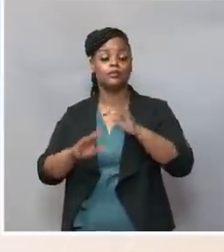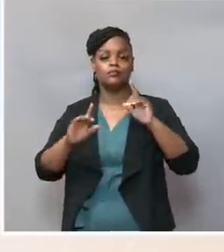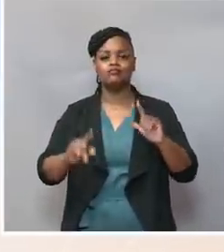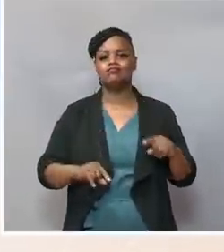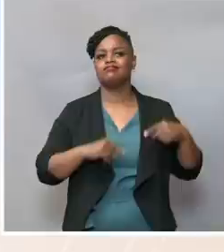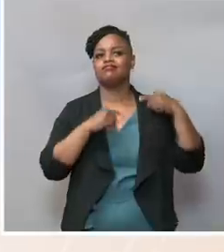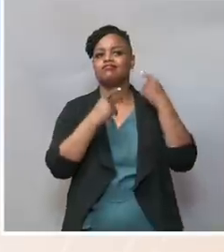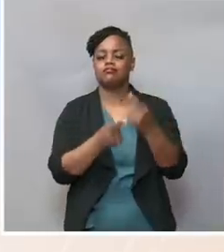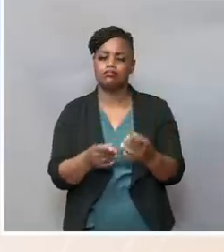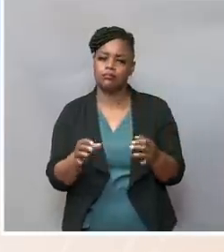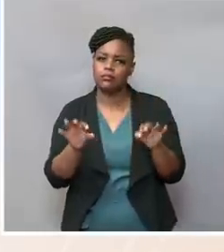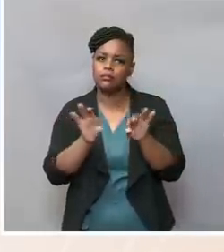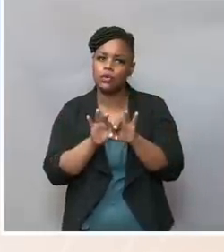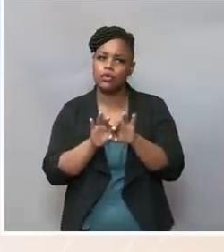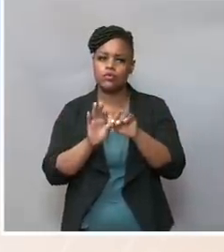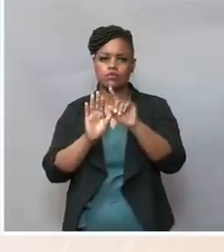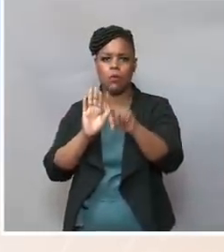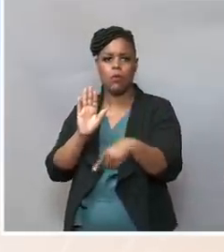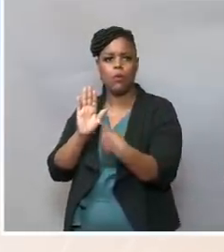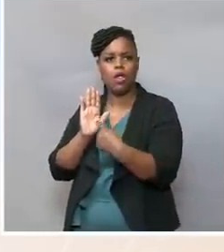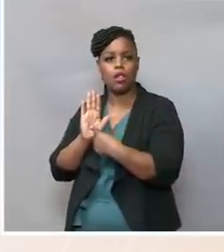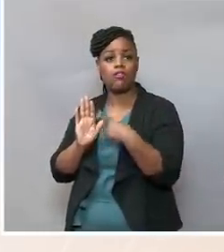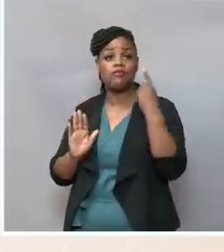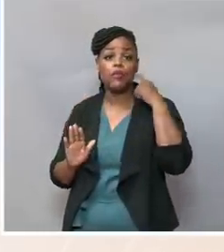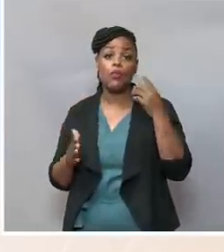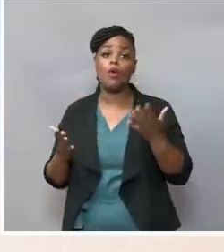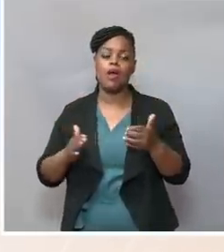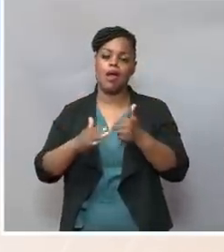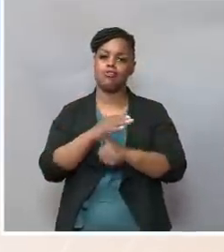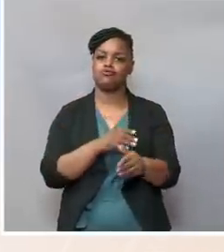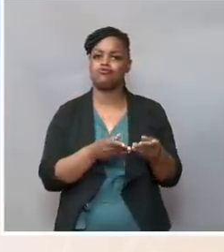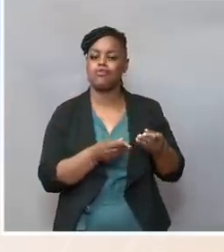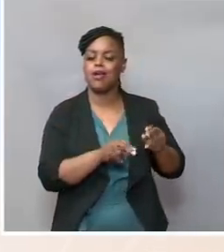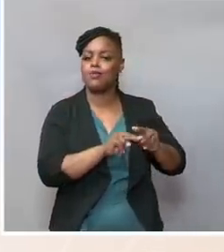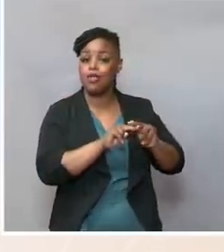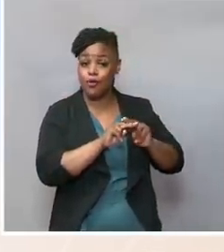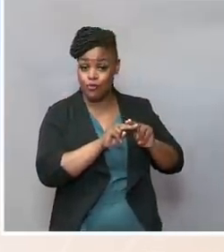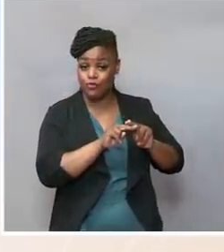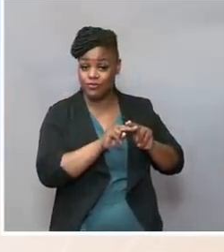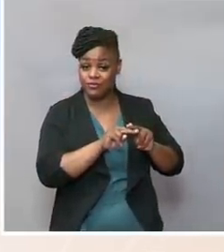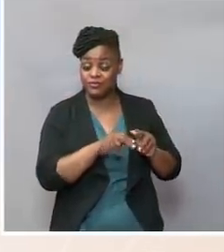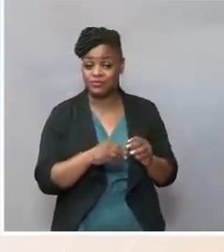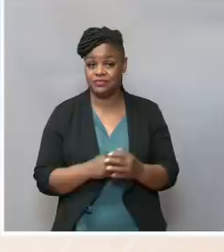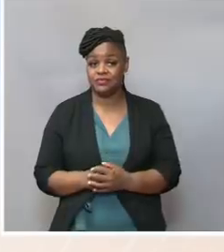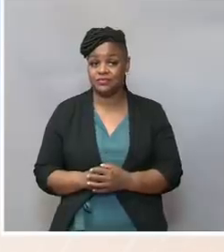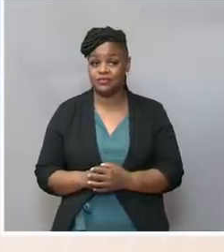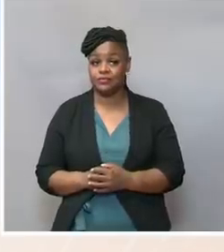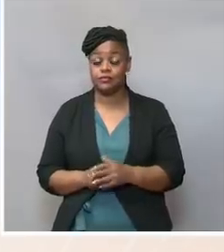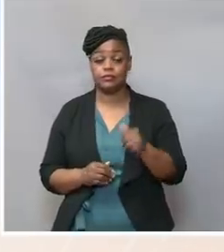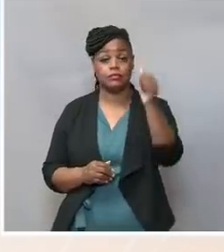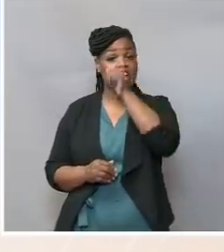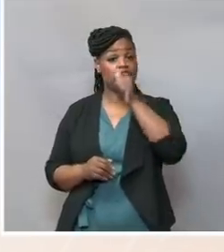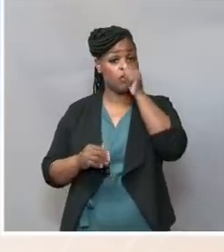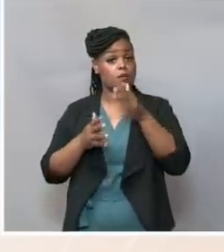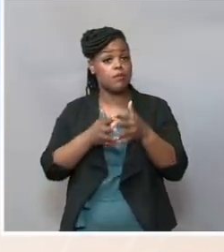in the history of the Underground Railroad. African American spirituals have served as a firsthand account of the painful struggles,